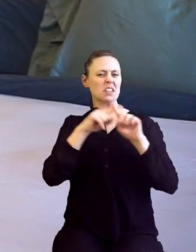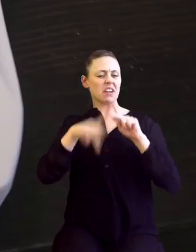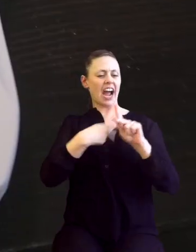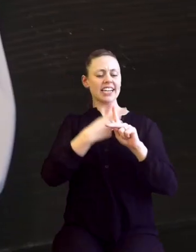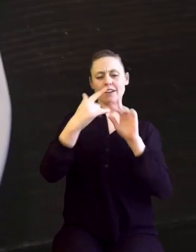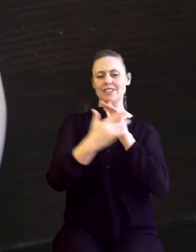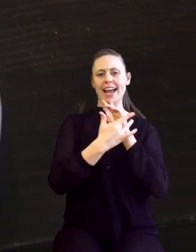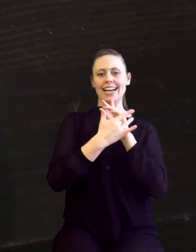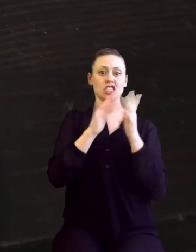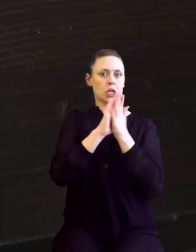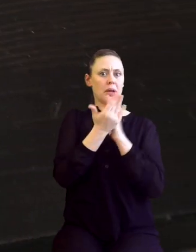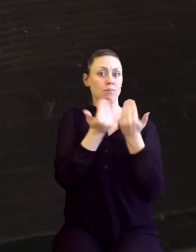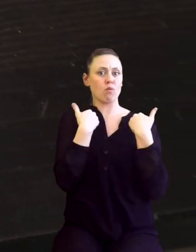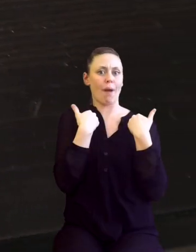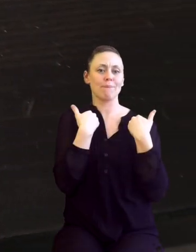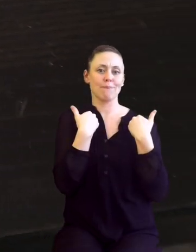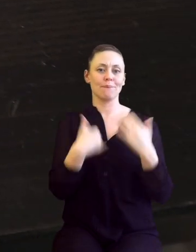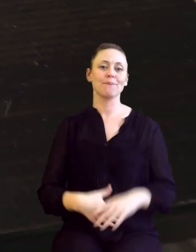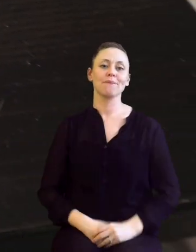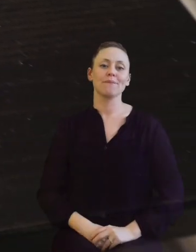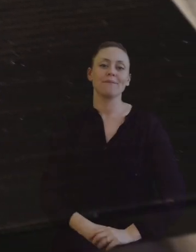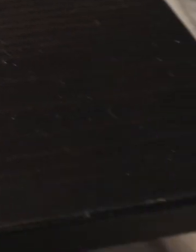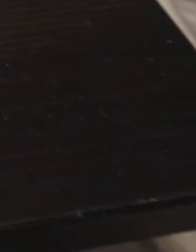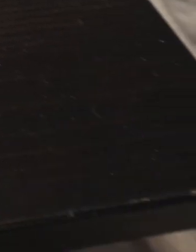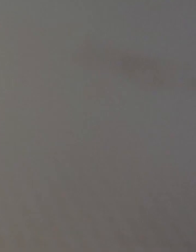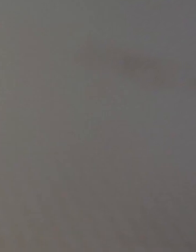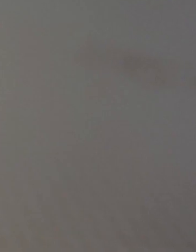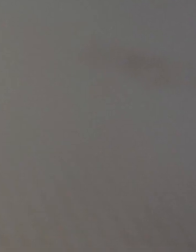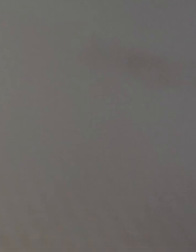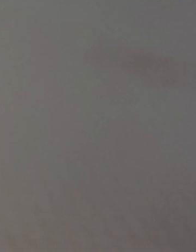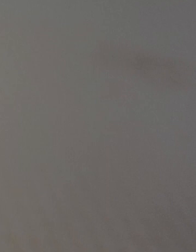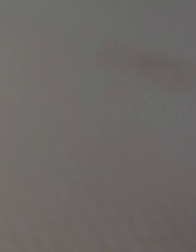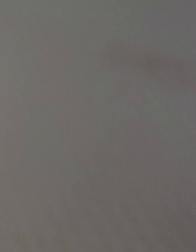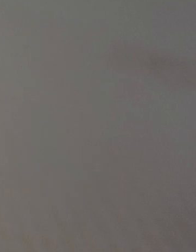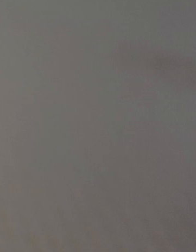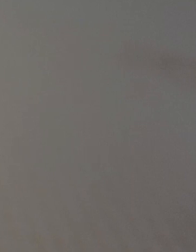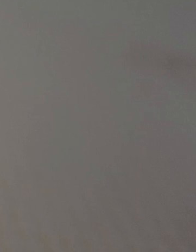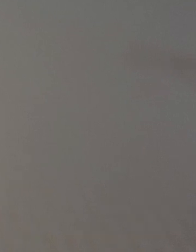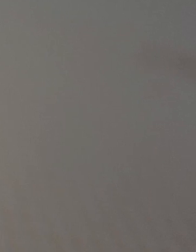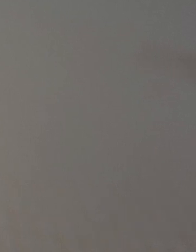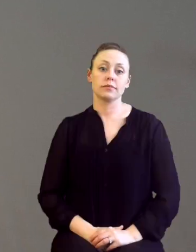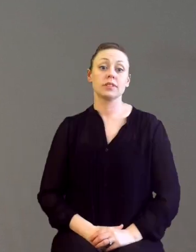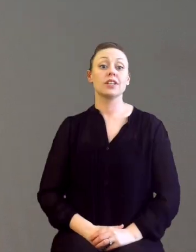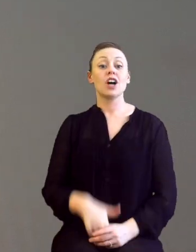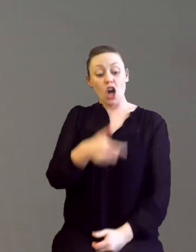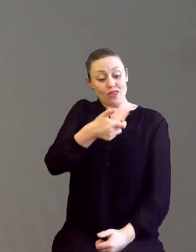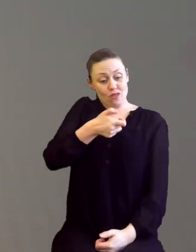technology that can sometimes be overwhelming. The remote also has a